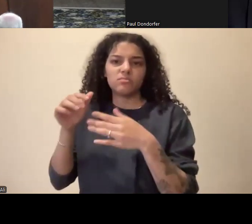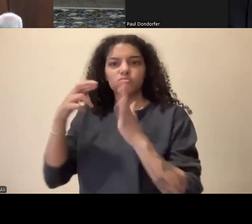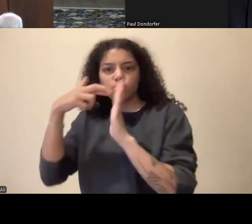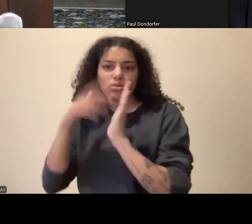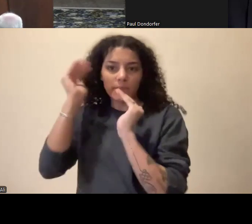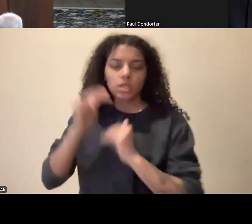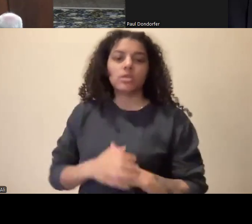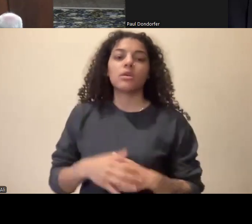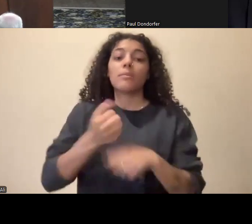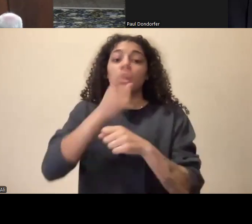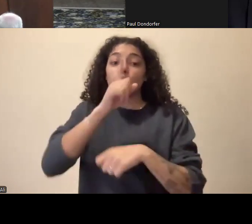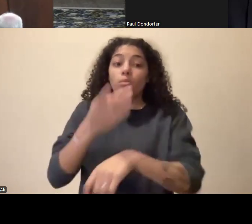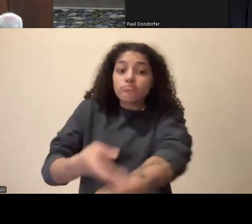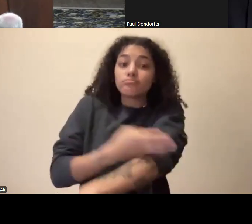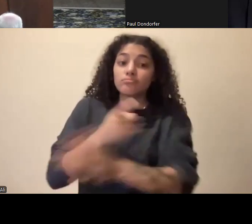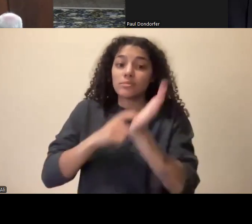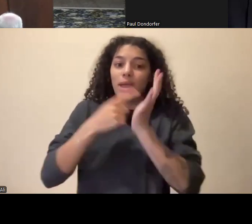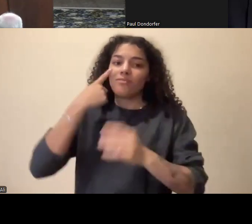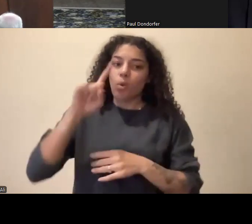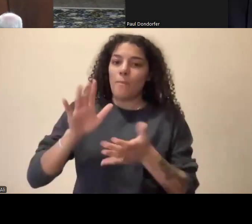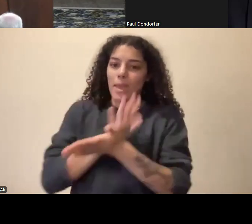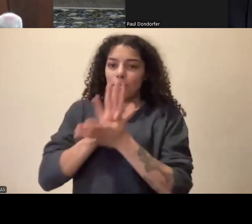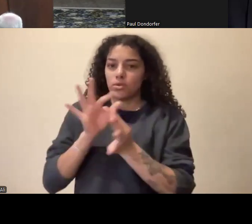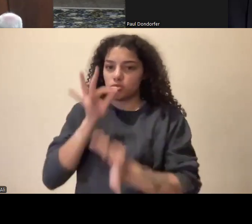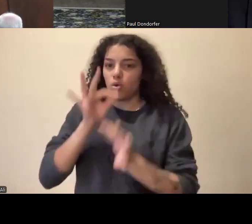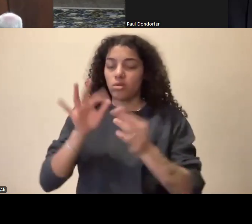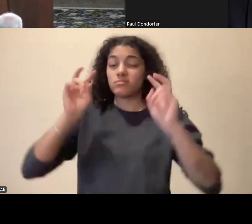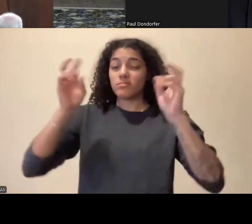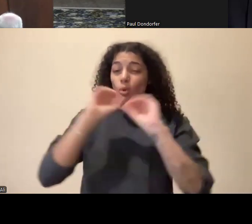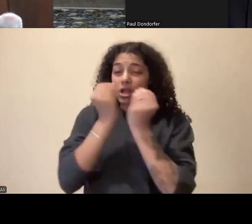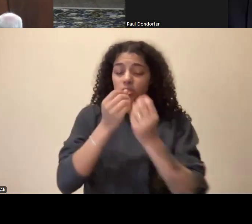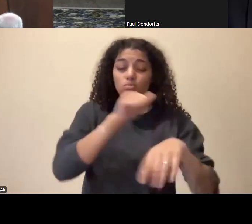paper straws Rock Paper Straws has navigated a challenging journey of innovation perseverance